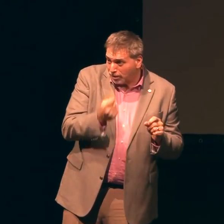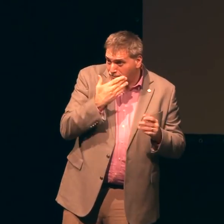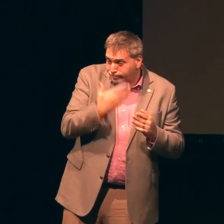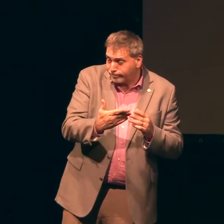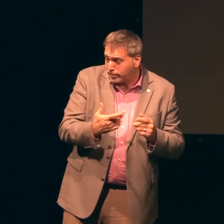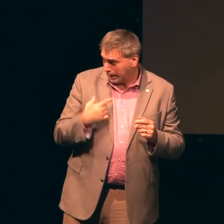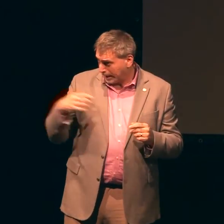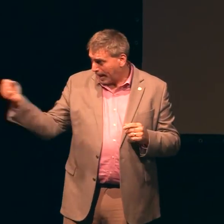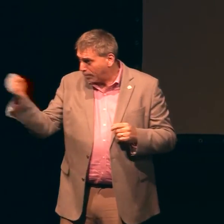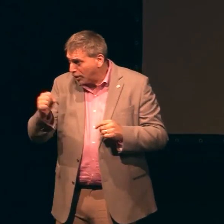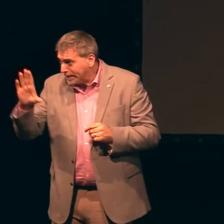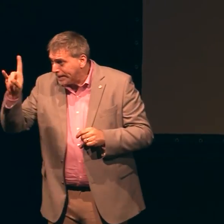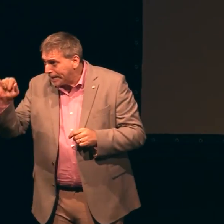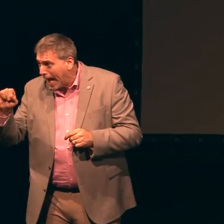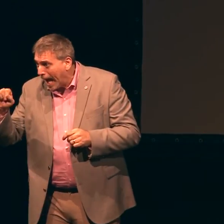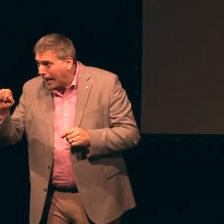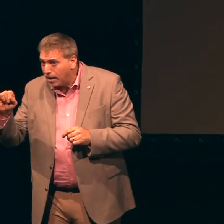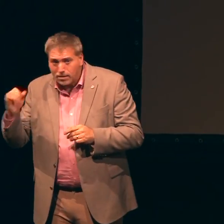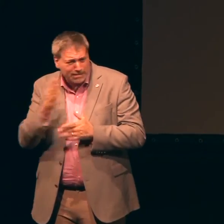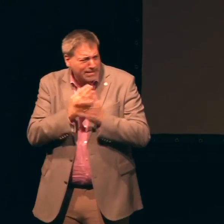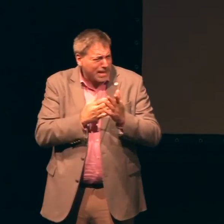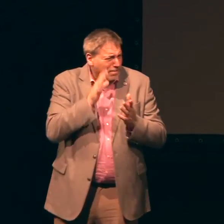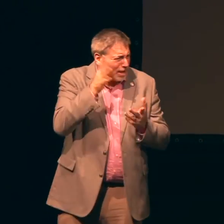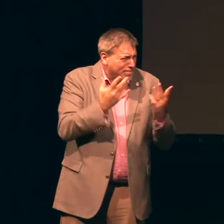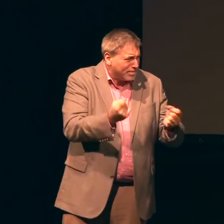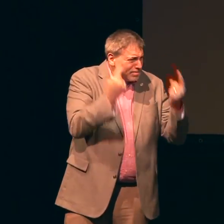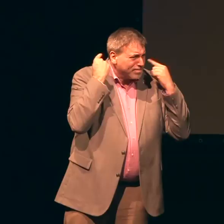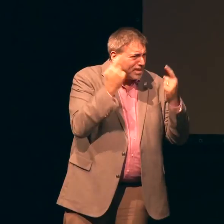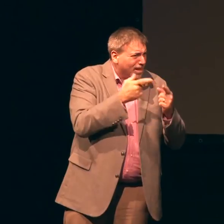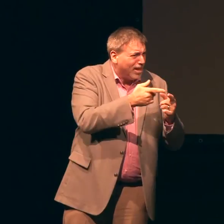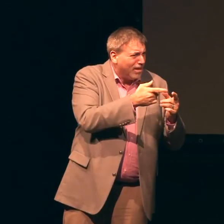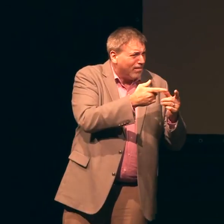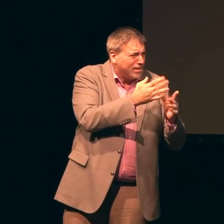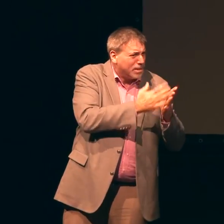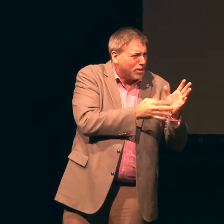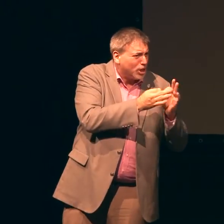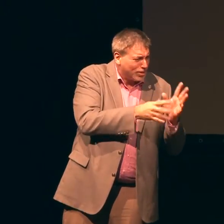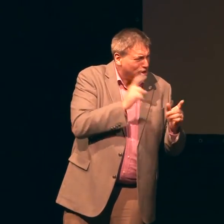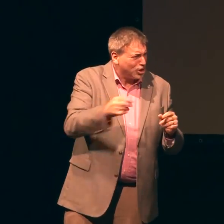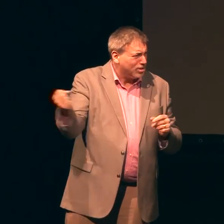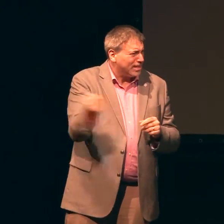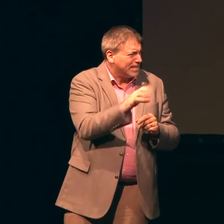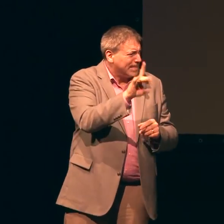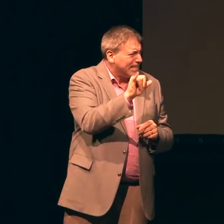communication, then they go back to the interpreter and then they bring in a CDI and some people don't understand some